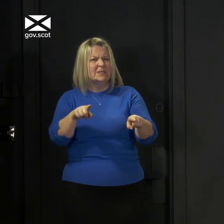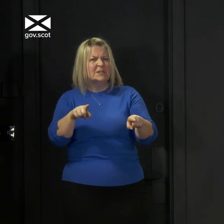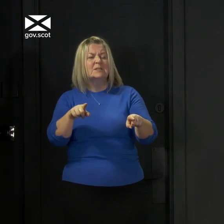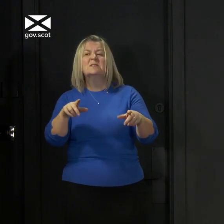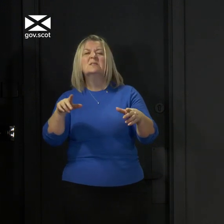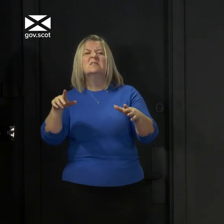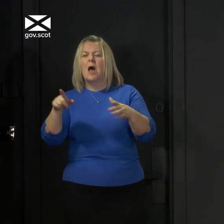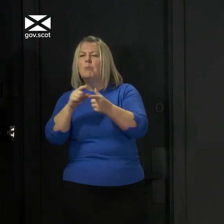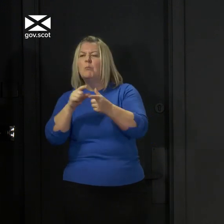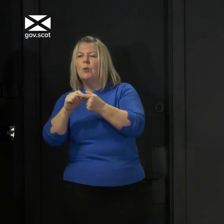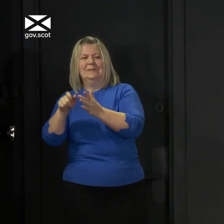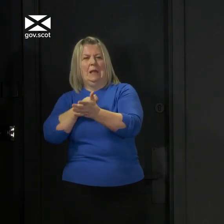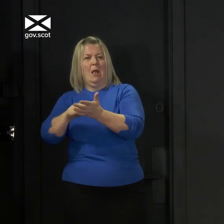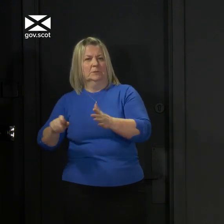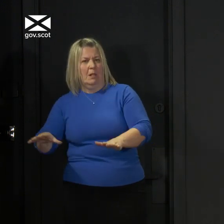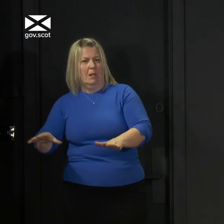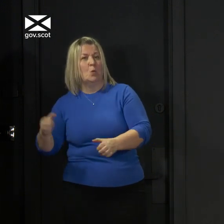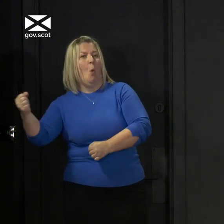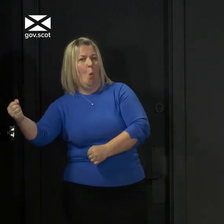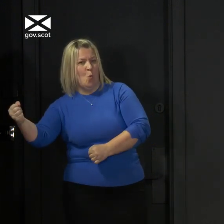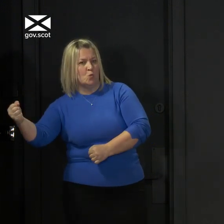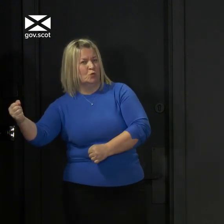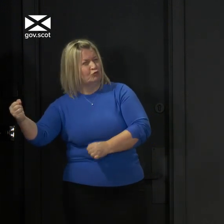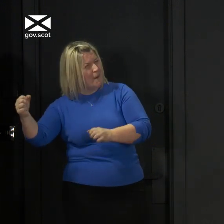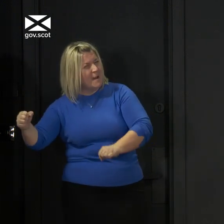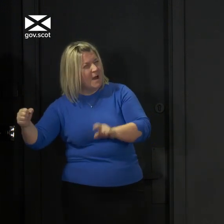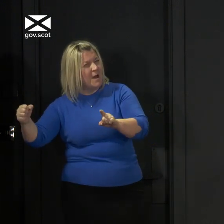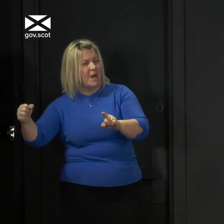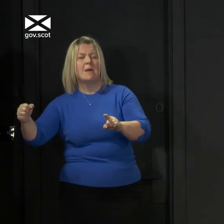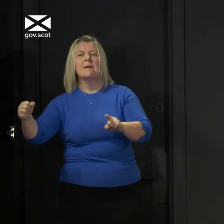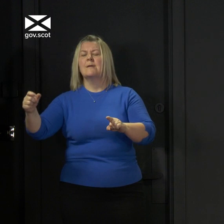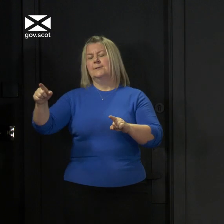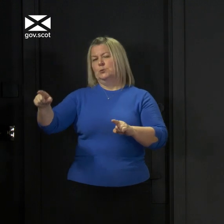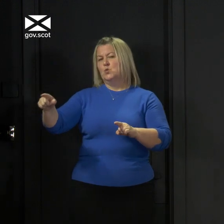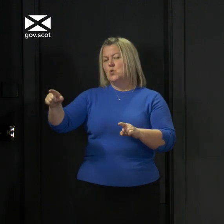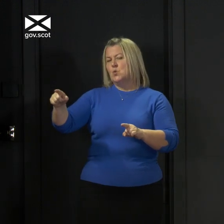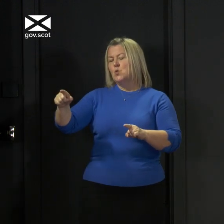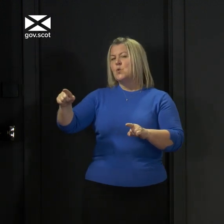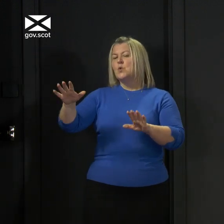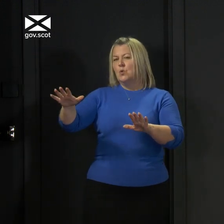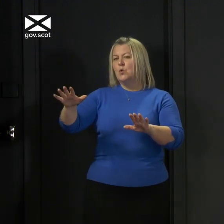because of the risks to people of going for screening but also the fact that